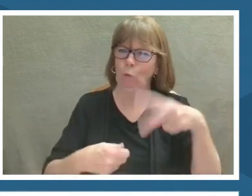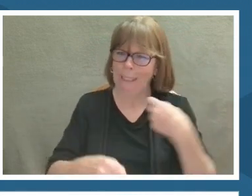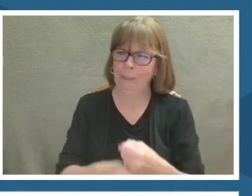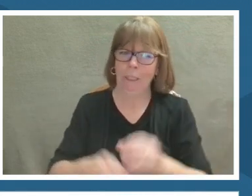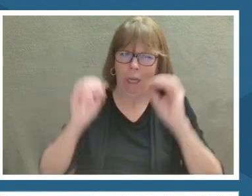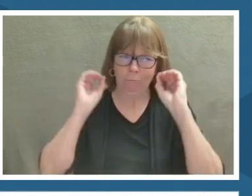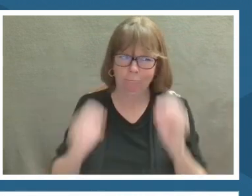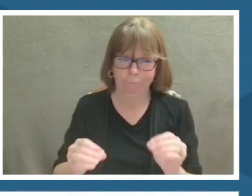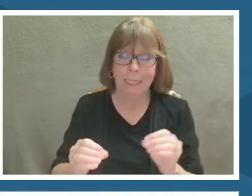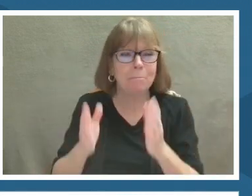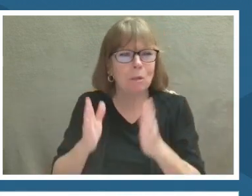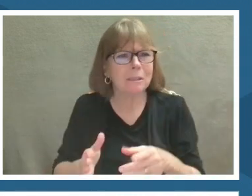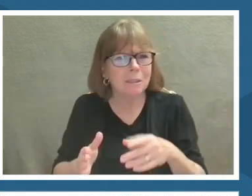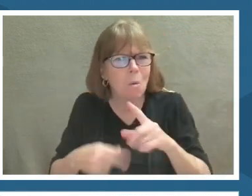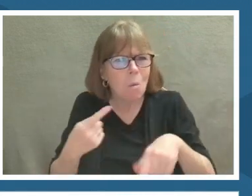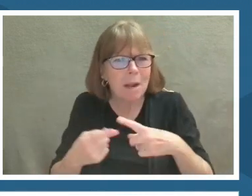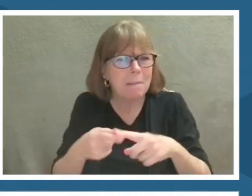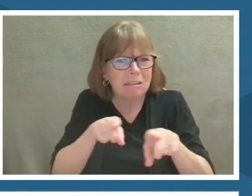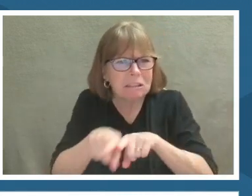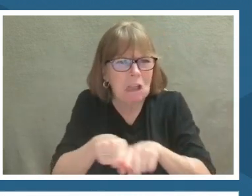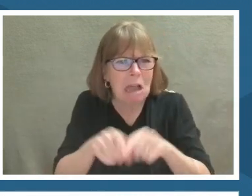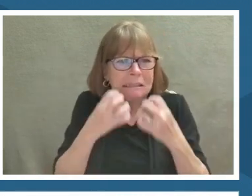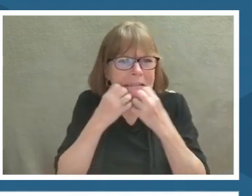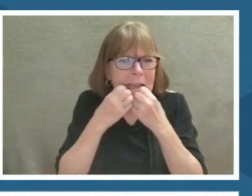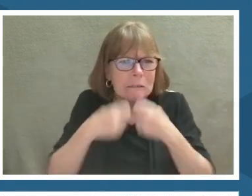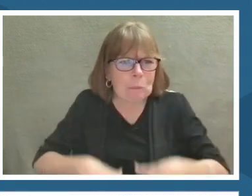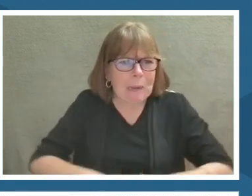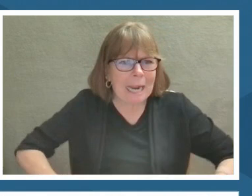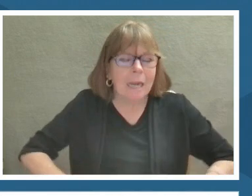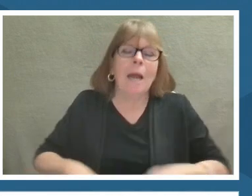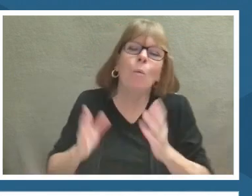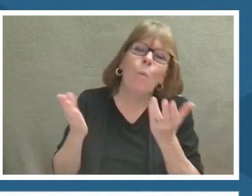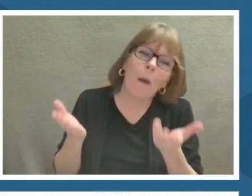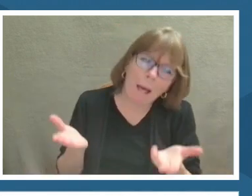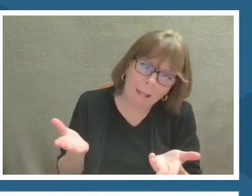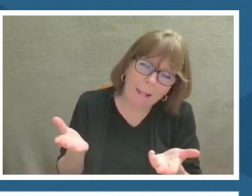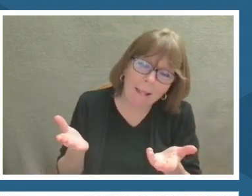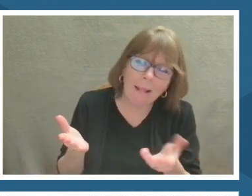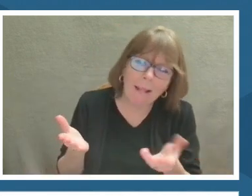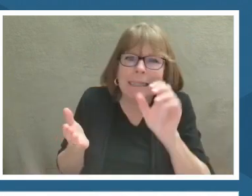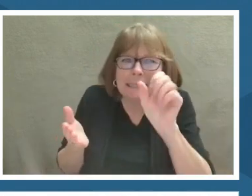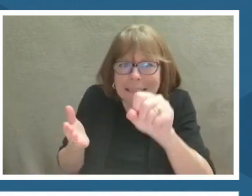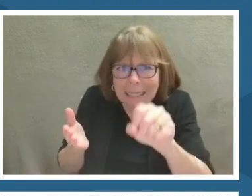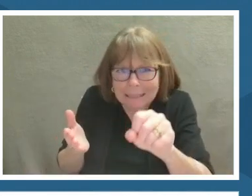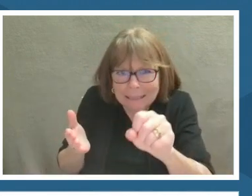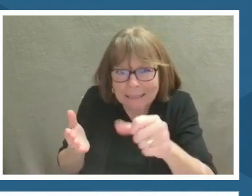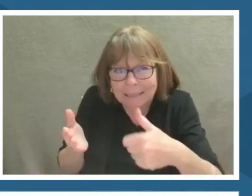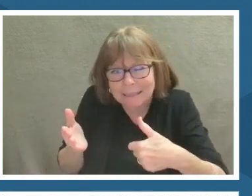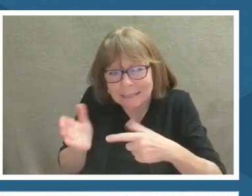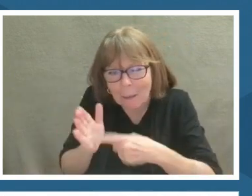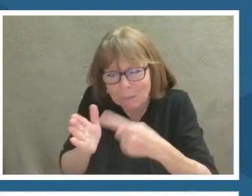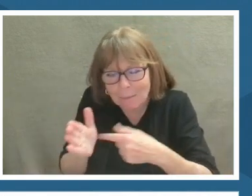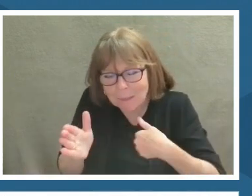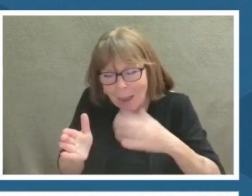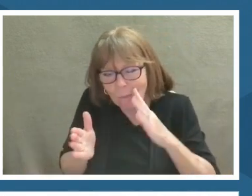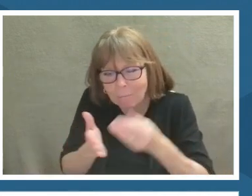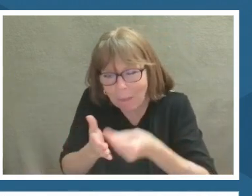like what about socks and underwear he goes well i'll make an exception on occasion so um